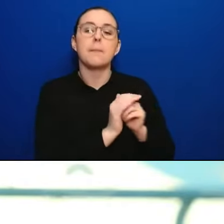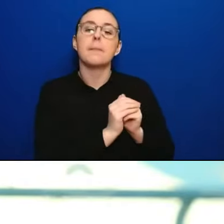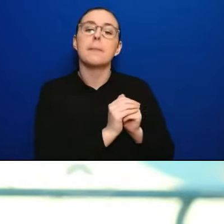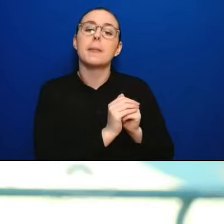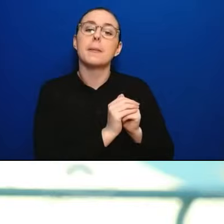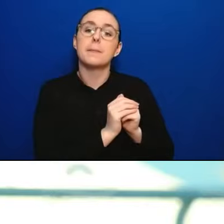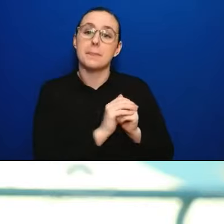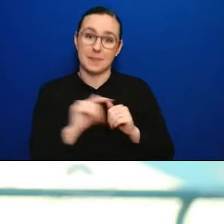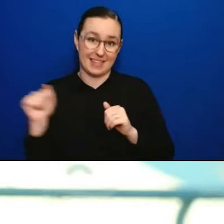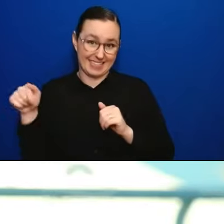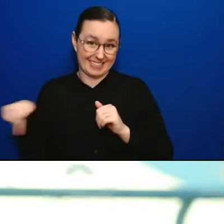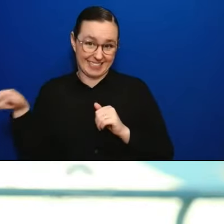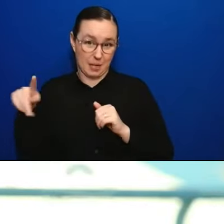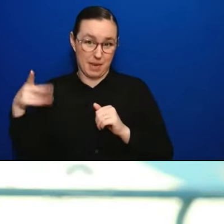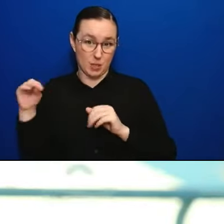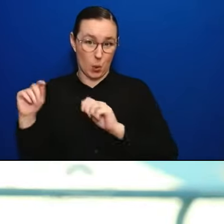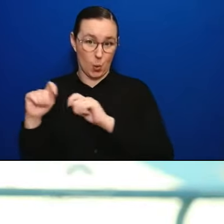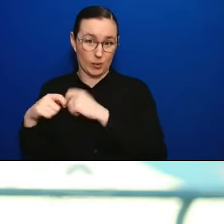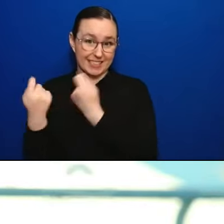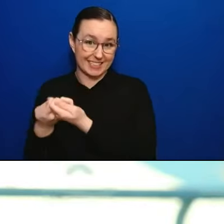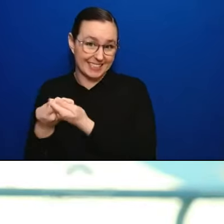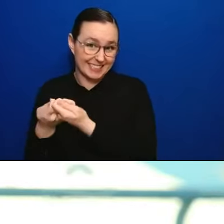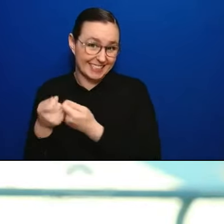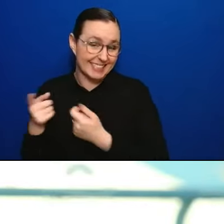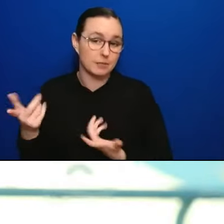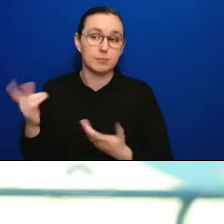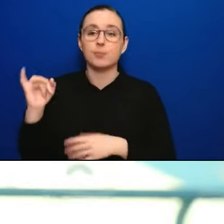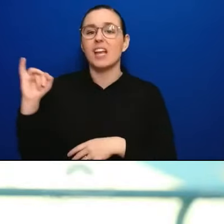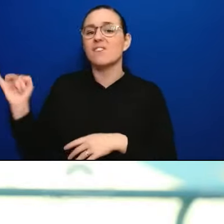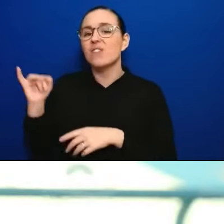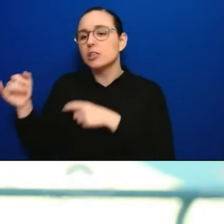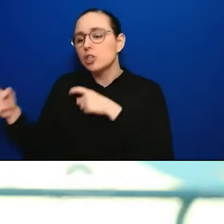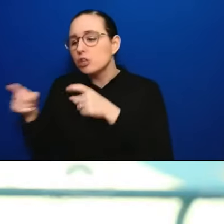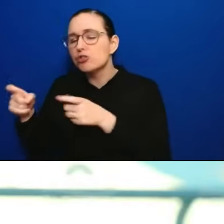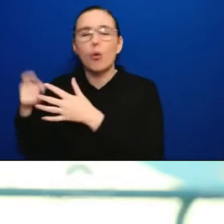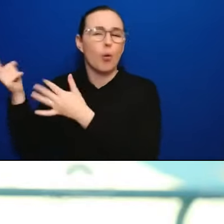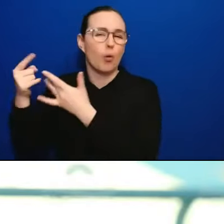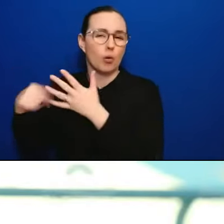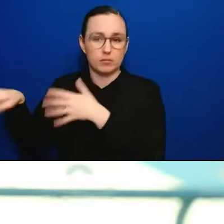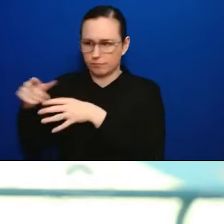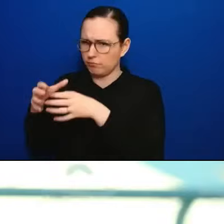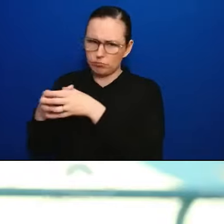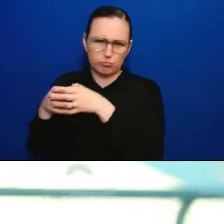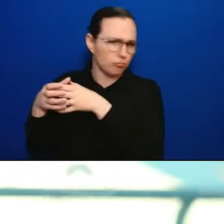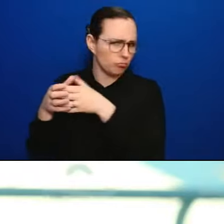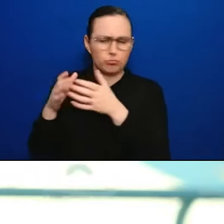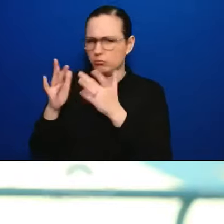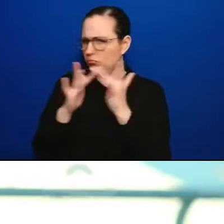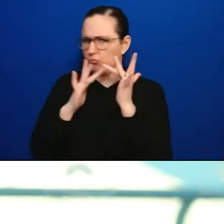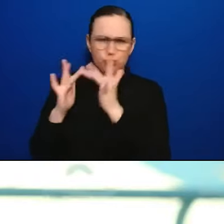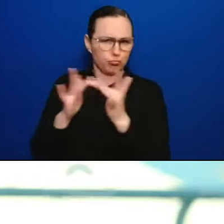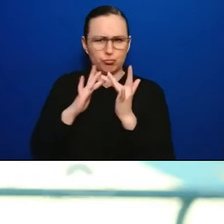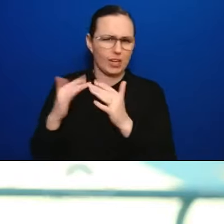understands what's going on and yes we liaise with each individual facility the teams